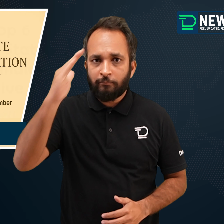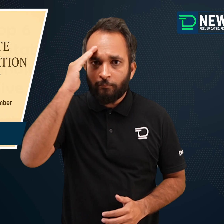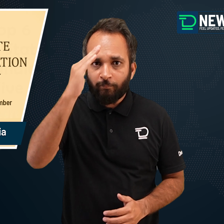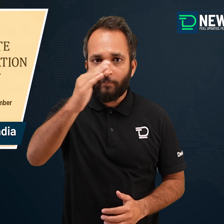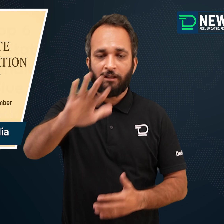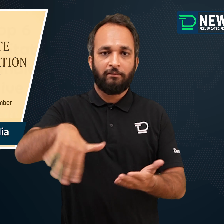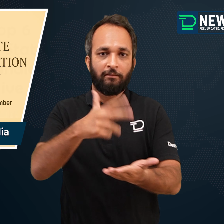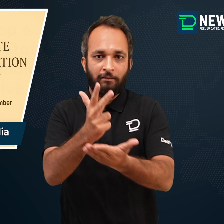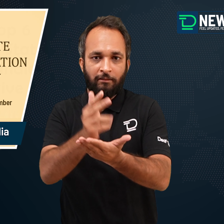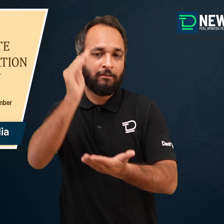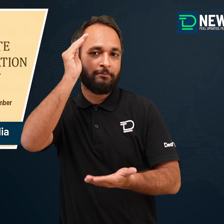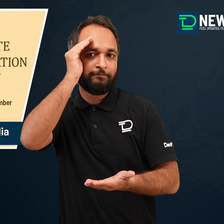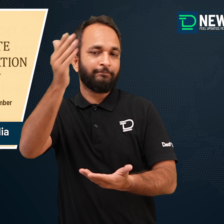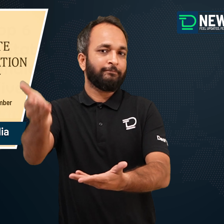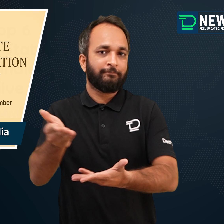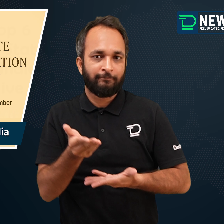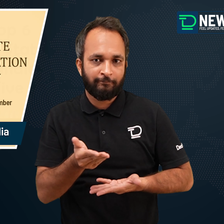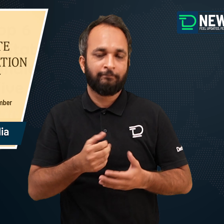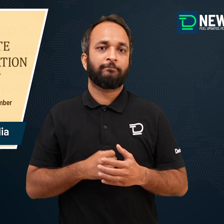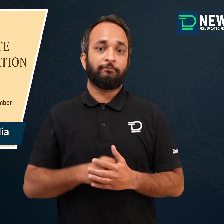Hi, welcome to Deaf Talks News.